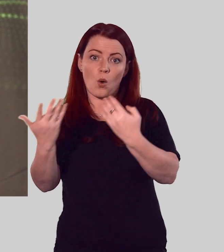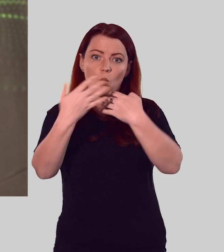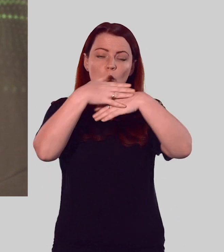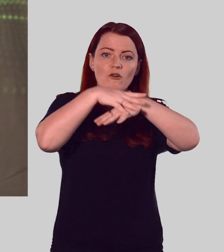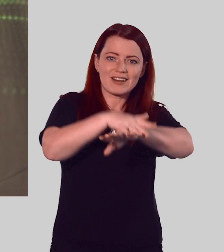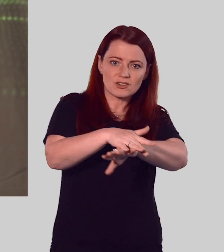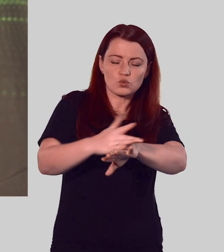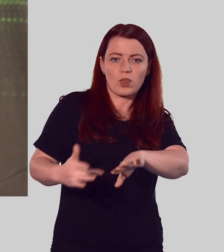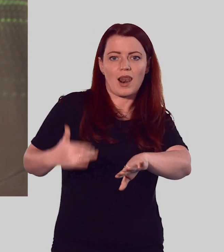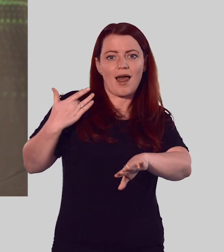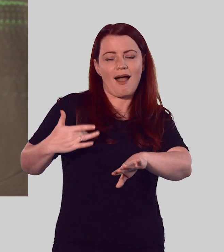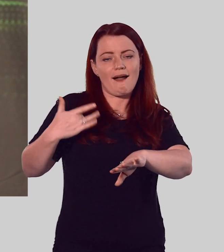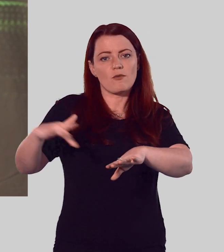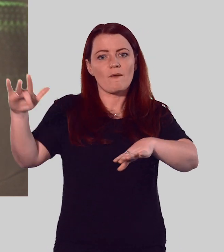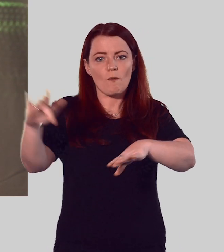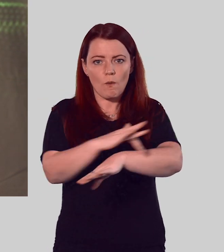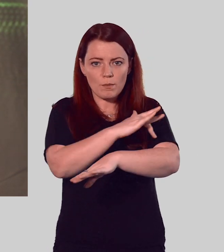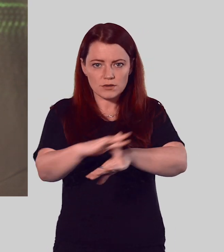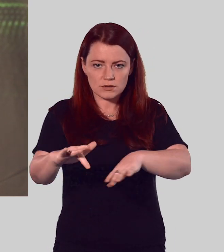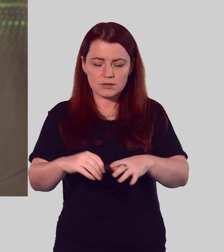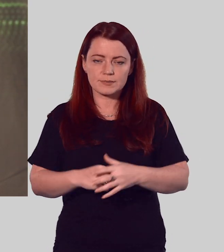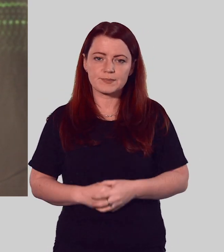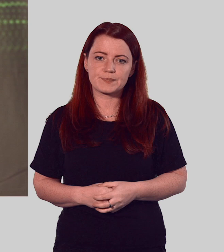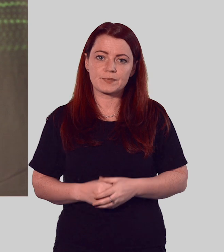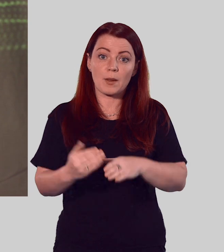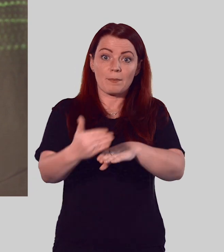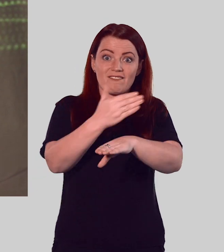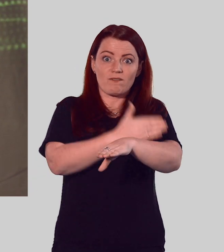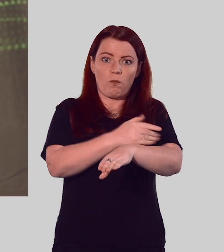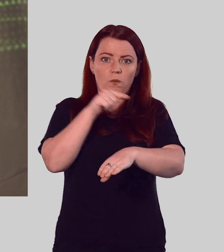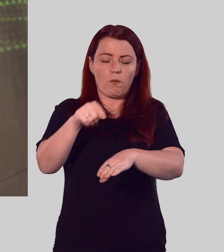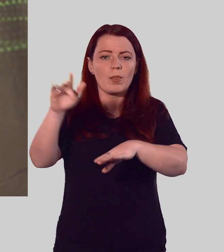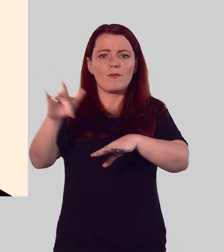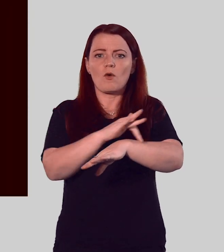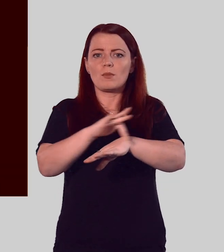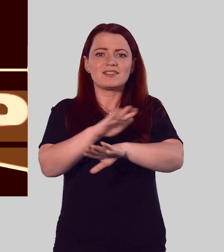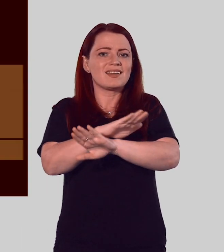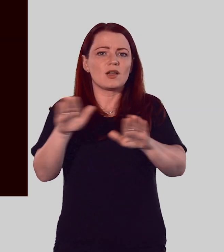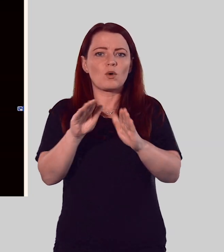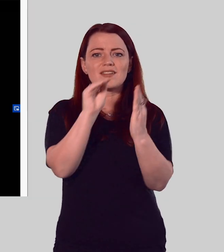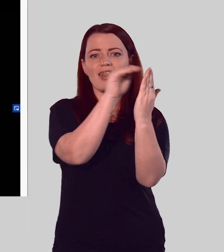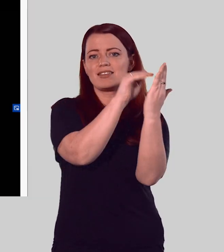Before the performance it was an unlisted video on YouTube, meaning it could be